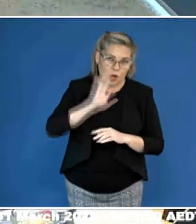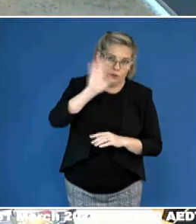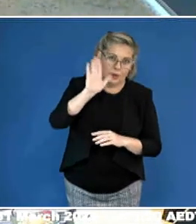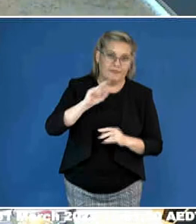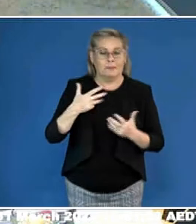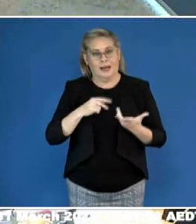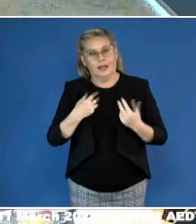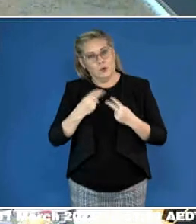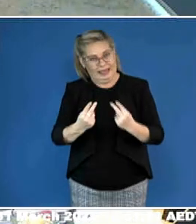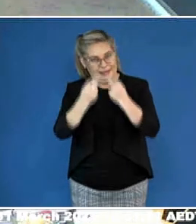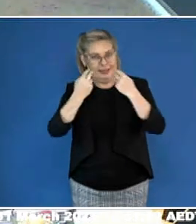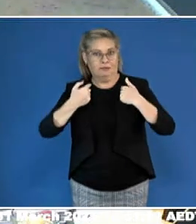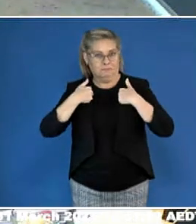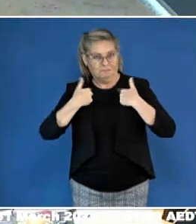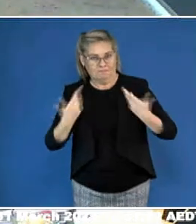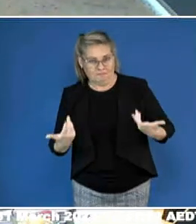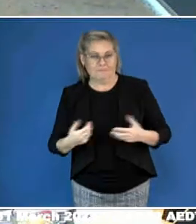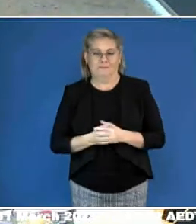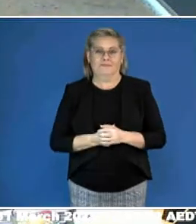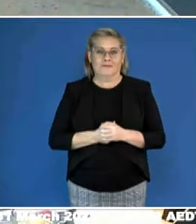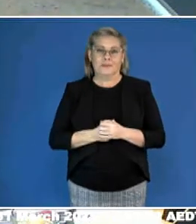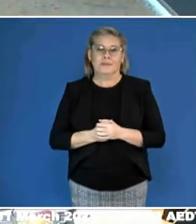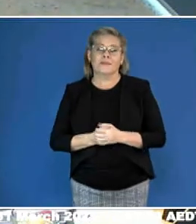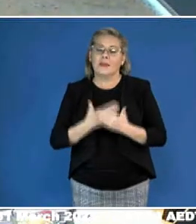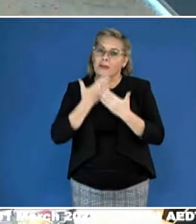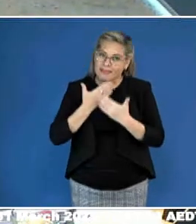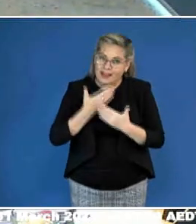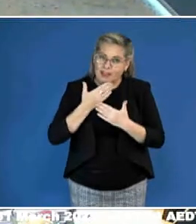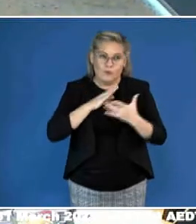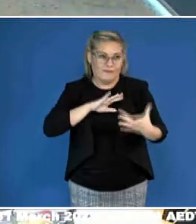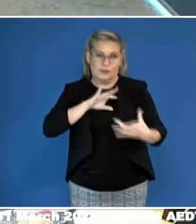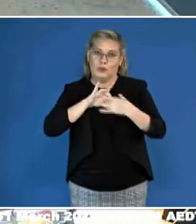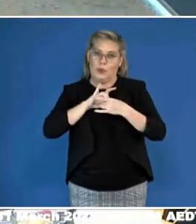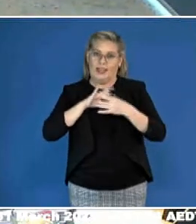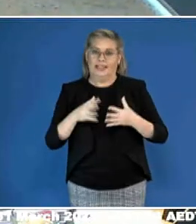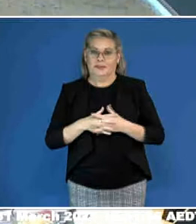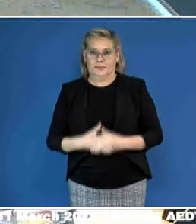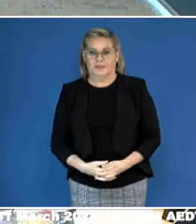where we are all. So thank you again for coming to the Royal Commission. And please proceed with your opening statement.